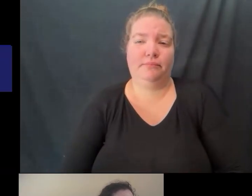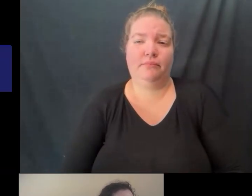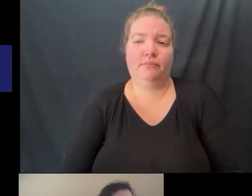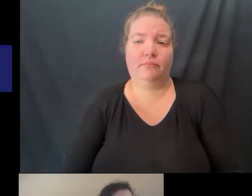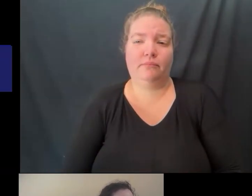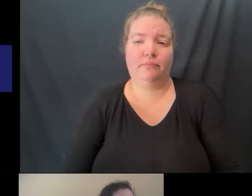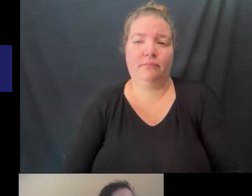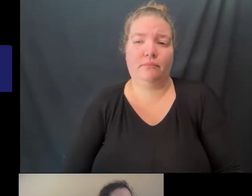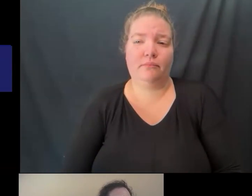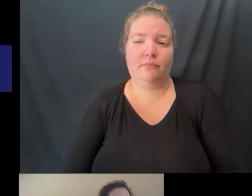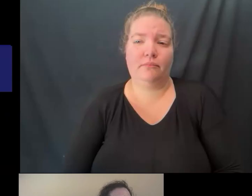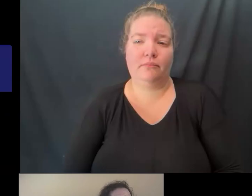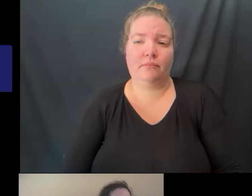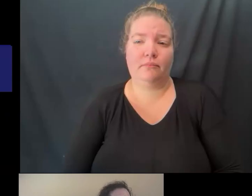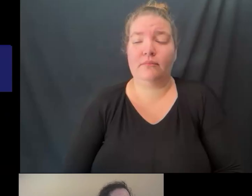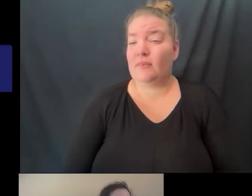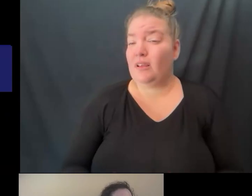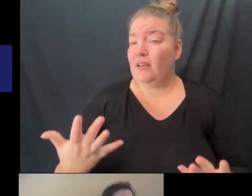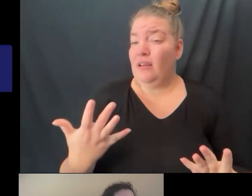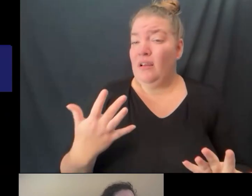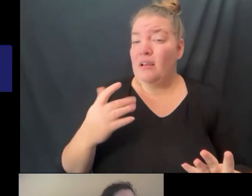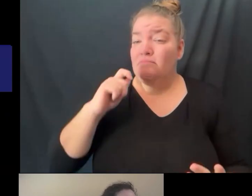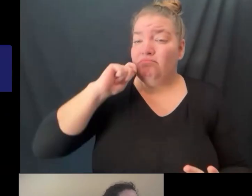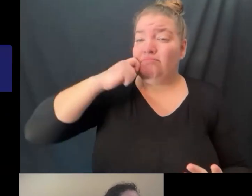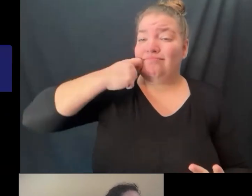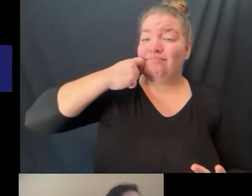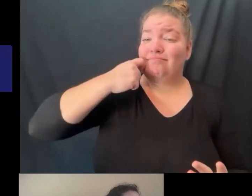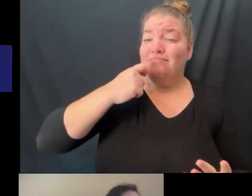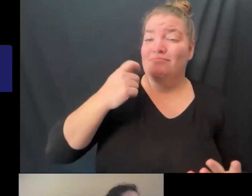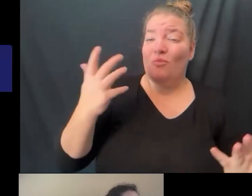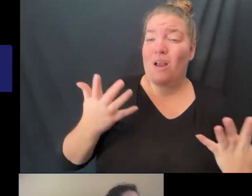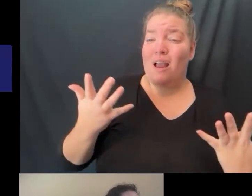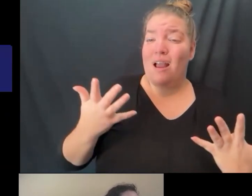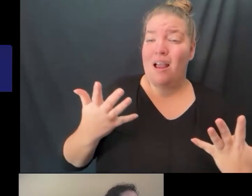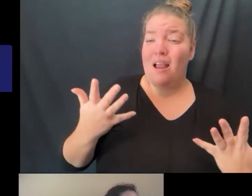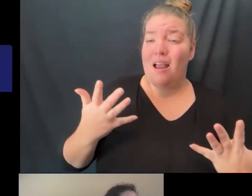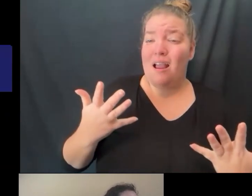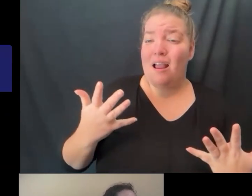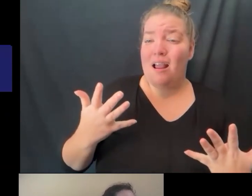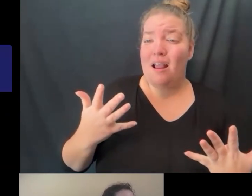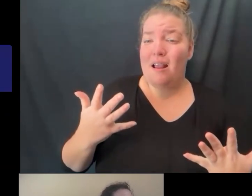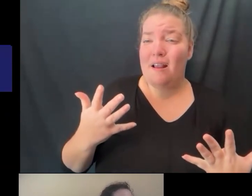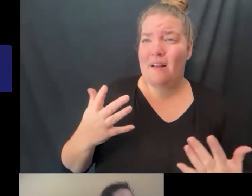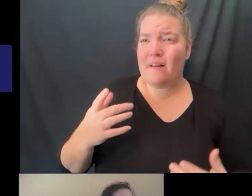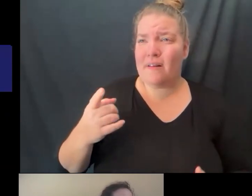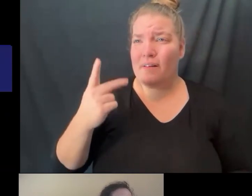And this is-- it's kind of a wonderful thing. It was one of the people who asked questions ahead,